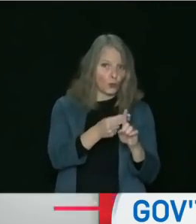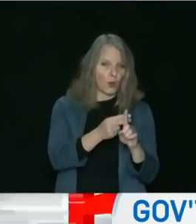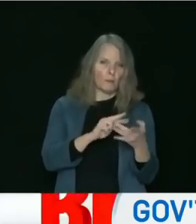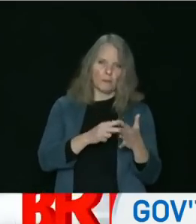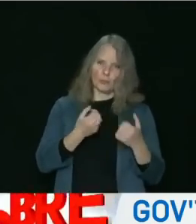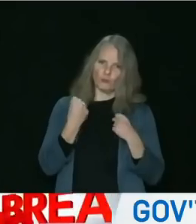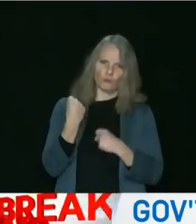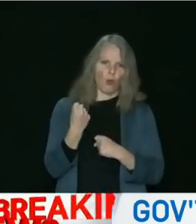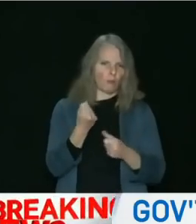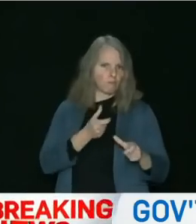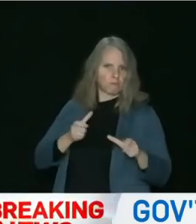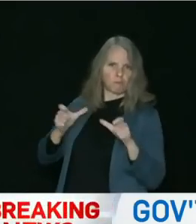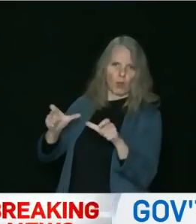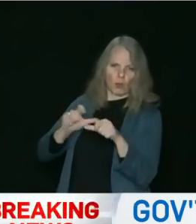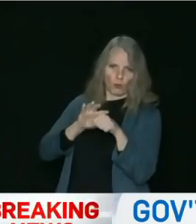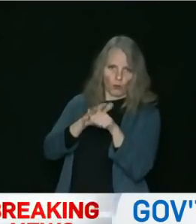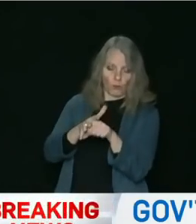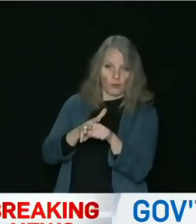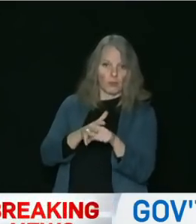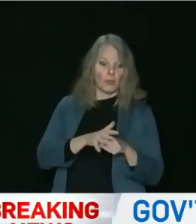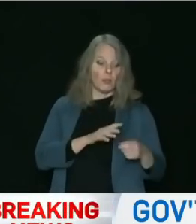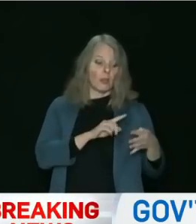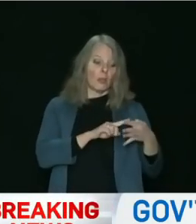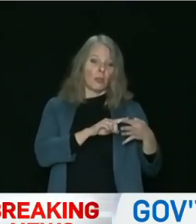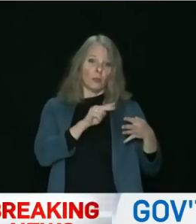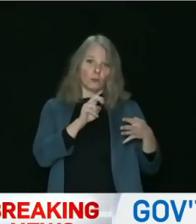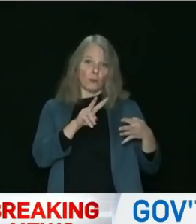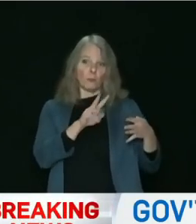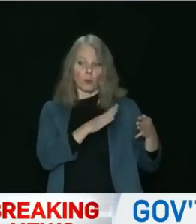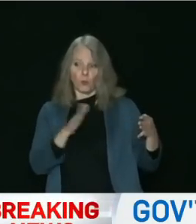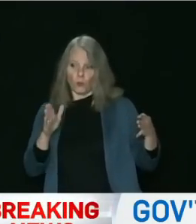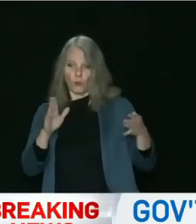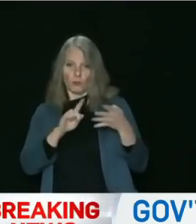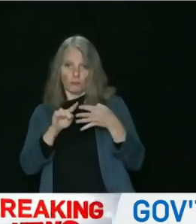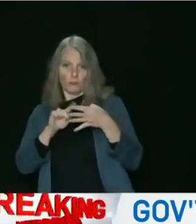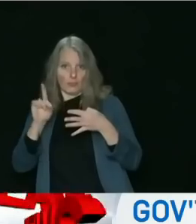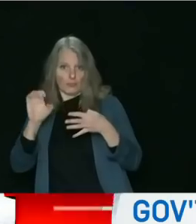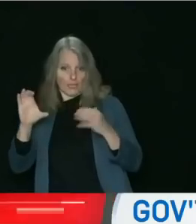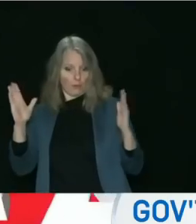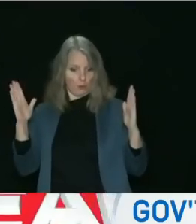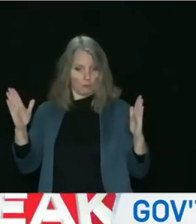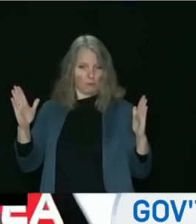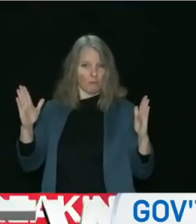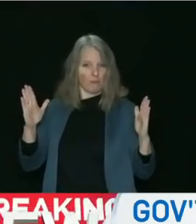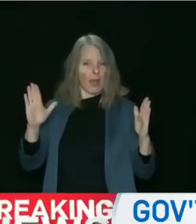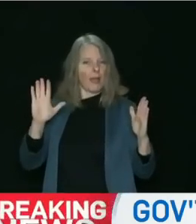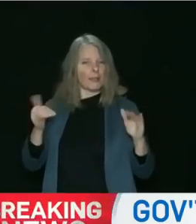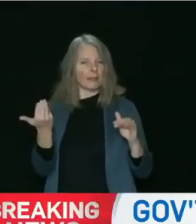WITH TWO DOSES OR MORE OFFERS